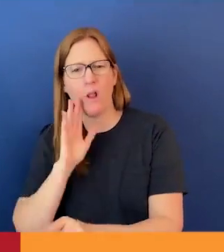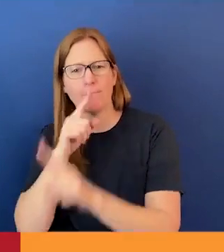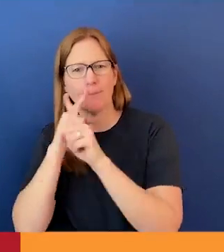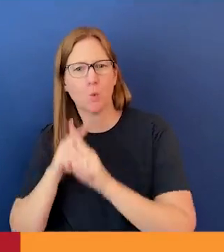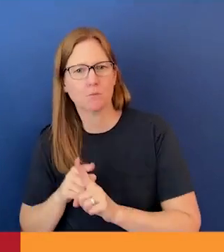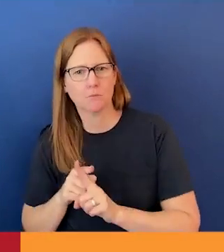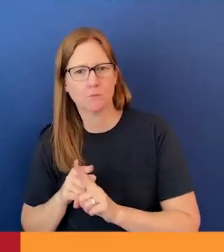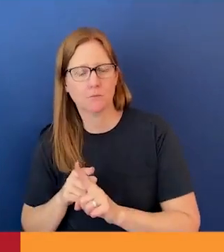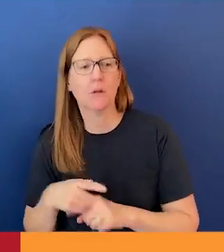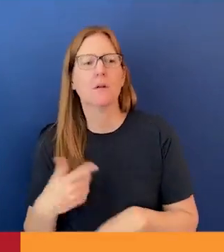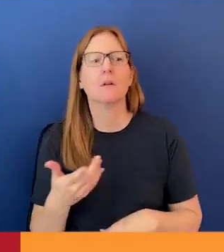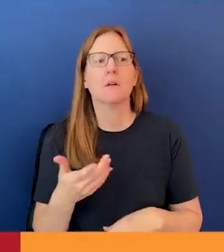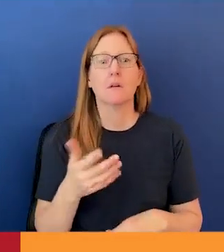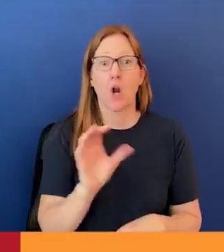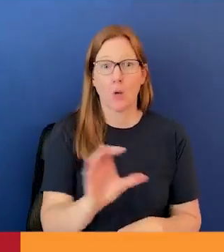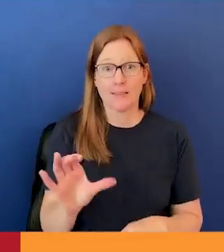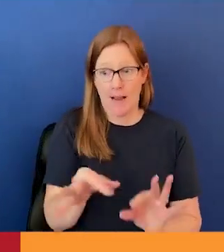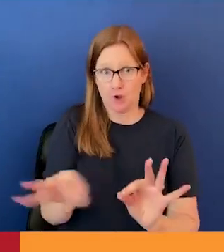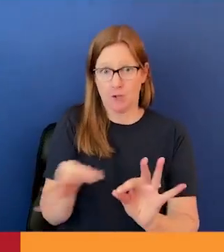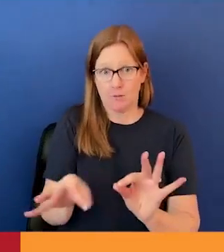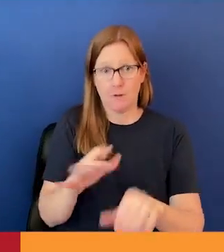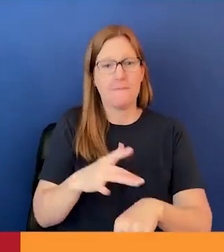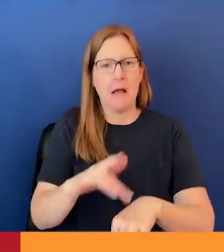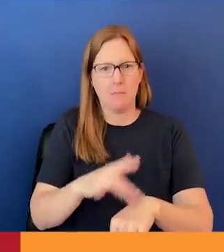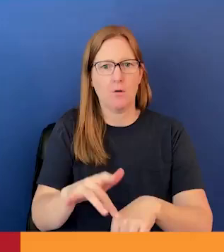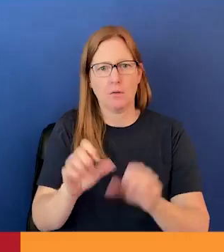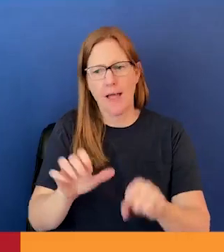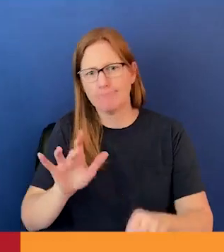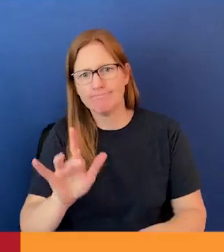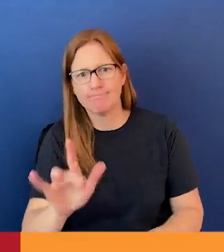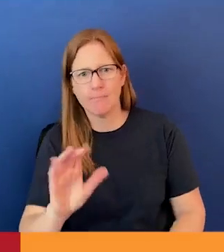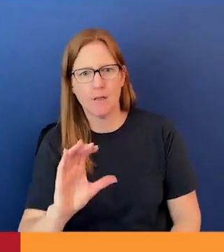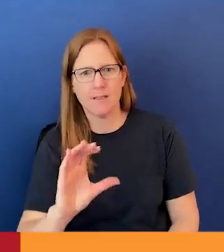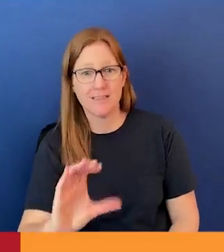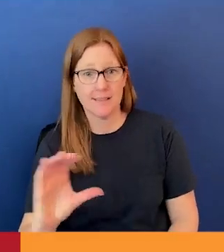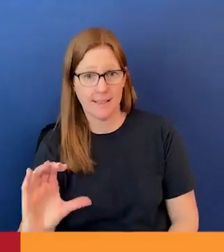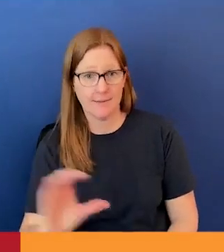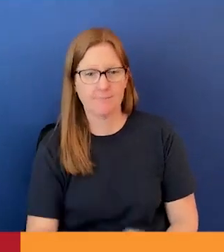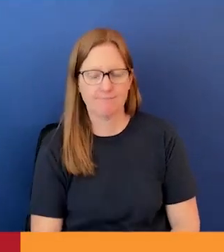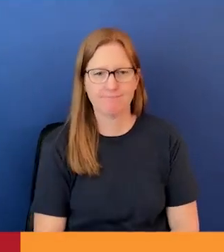Closed captions are available and can be turned on using the CC Show captions button in the Zoom toolbar.